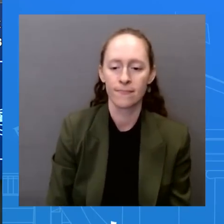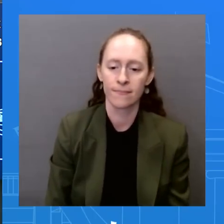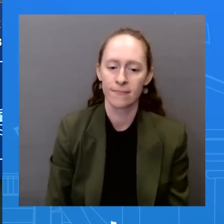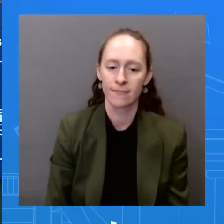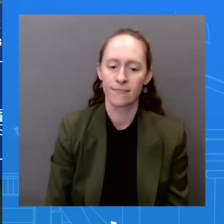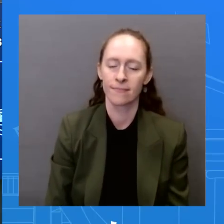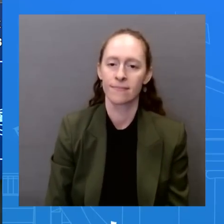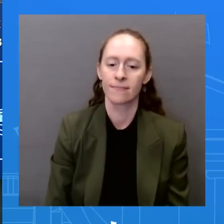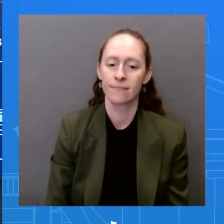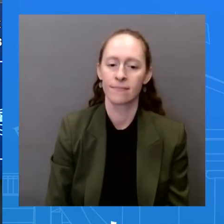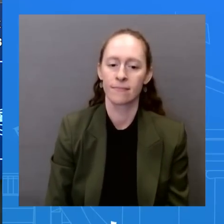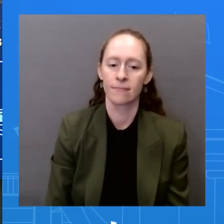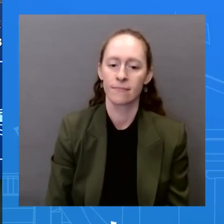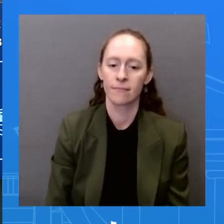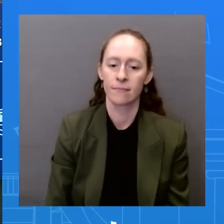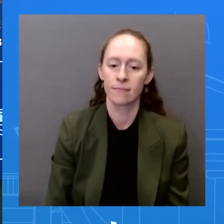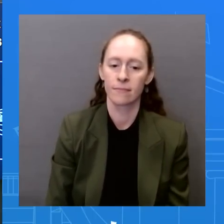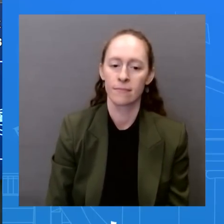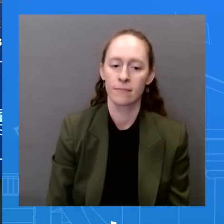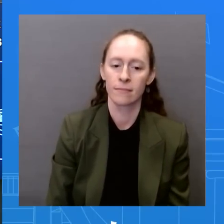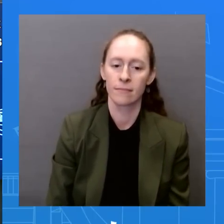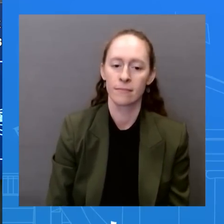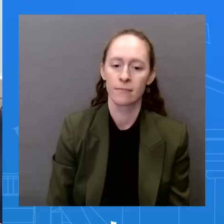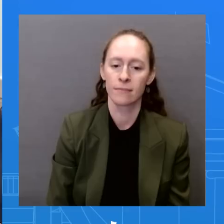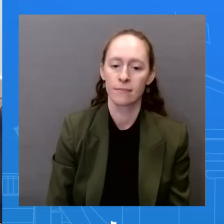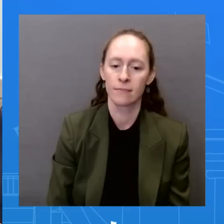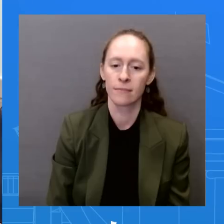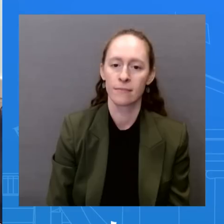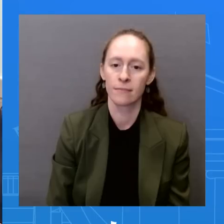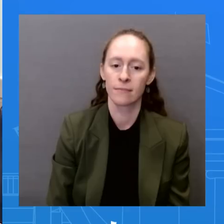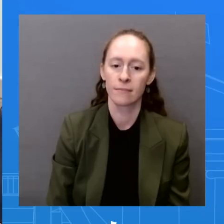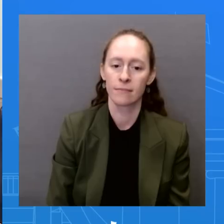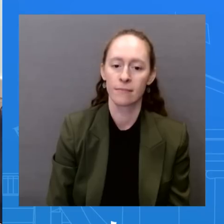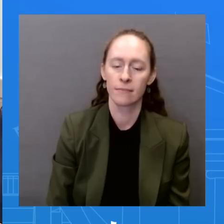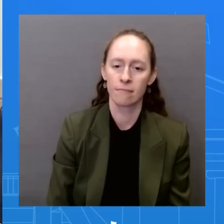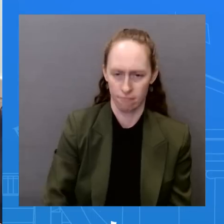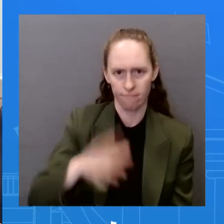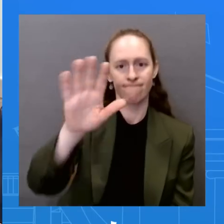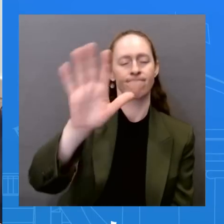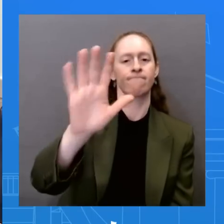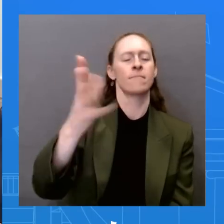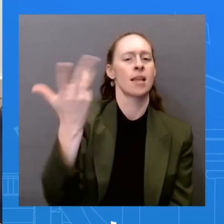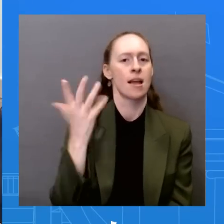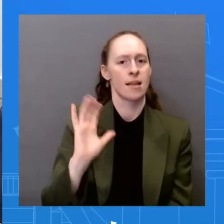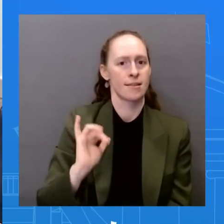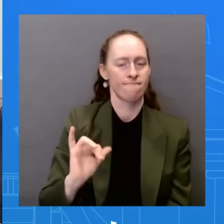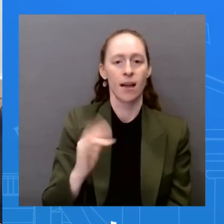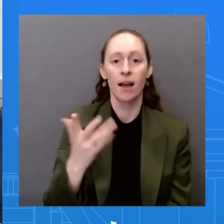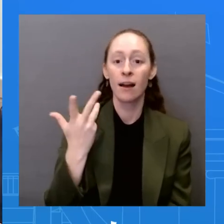As a result of this outbreak, there has been the expression of real concern in the gay community,